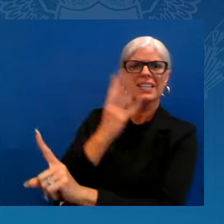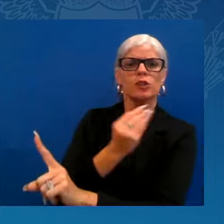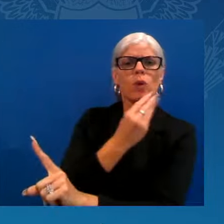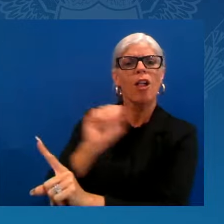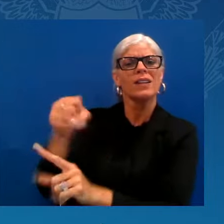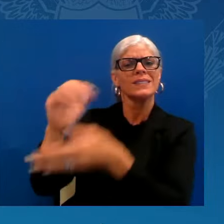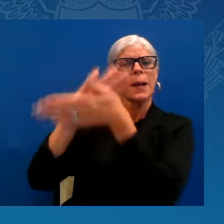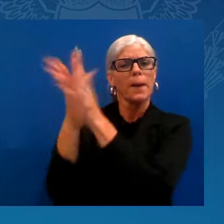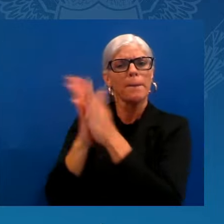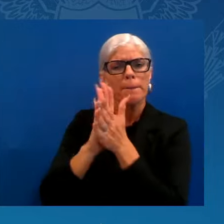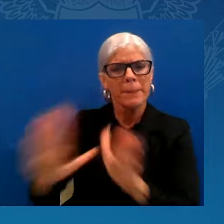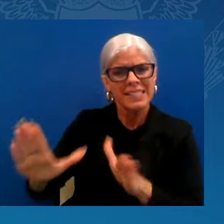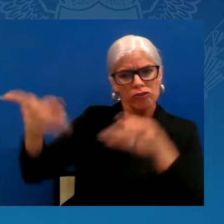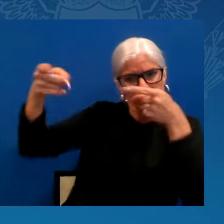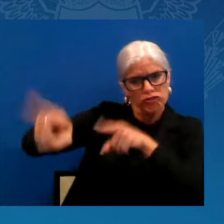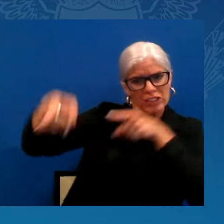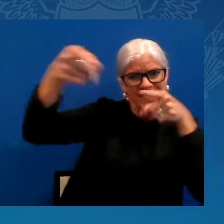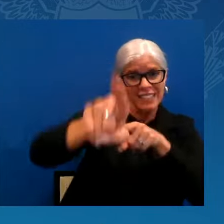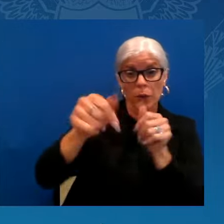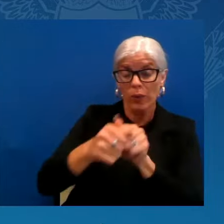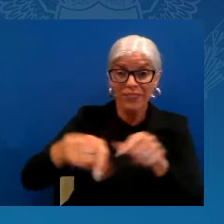with the UAE, Bahrain and Morocco.